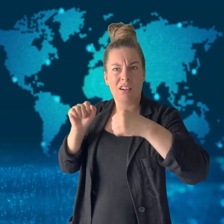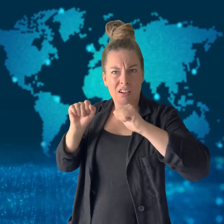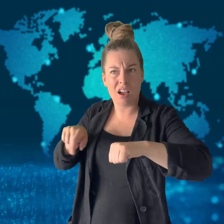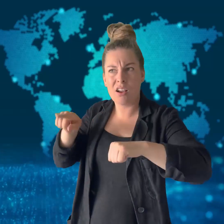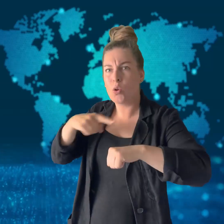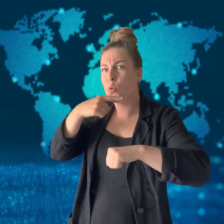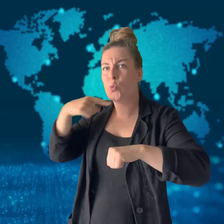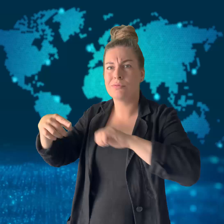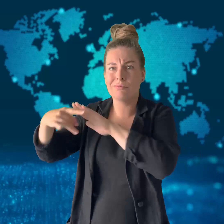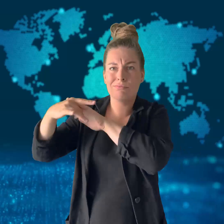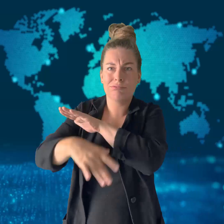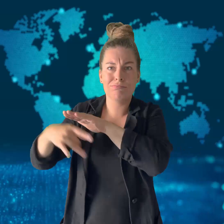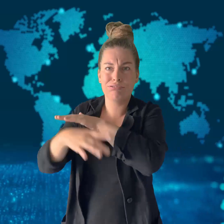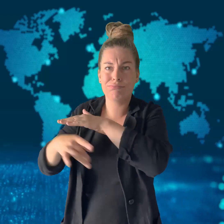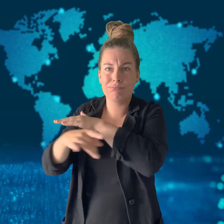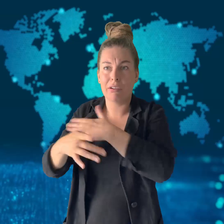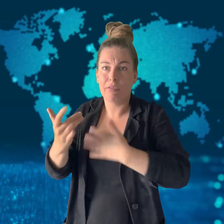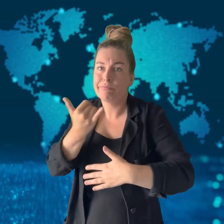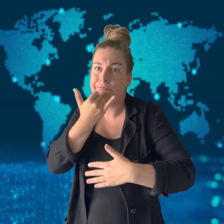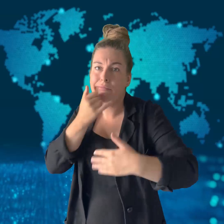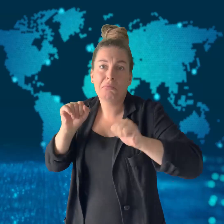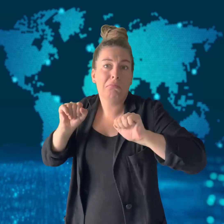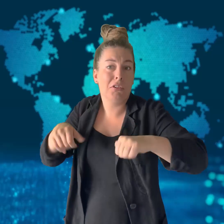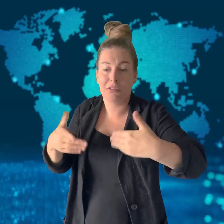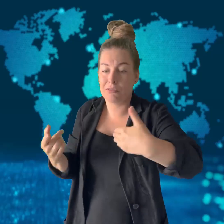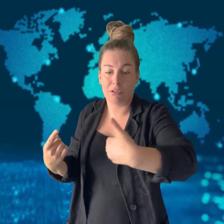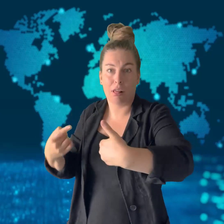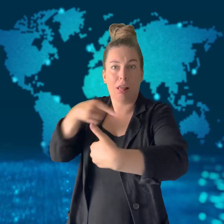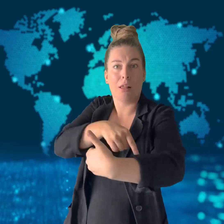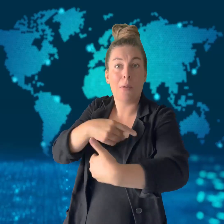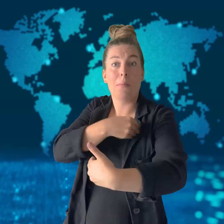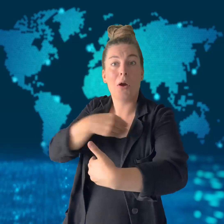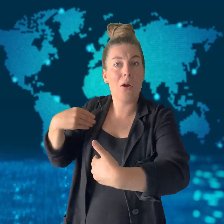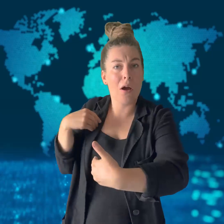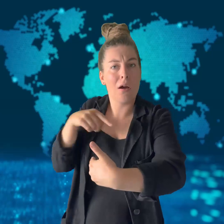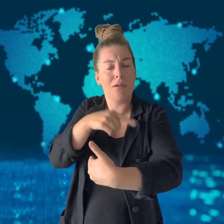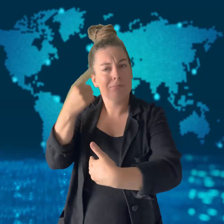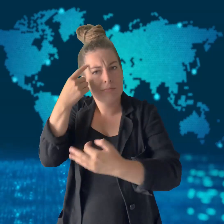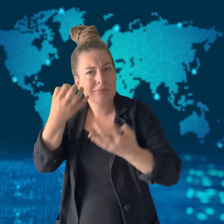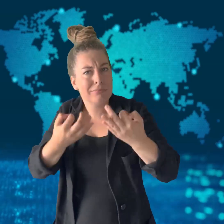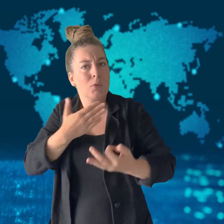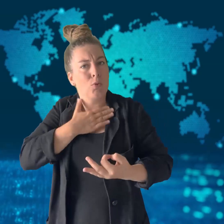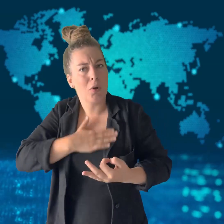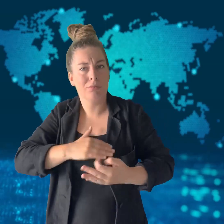while still in Ukraine's airspace.